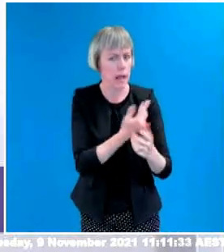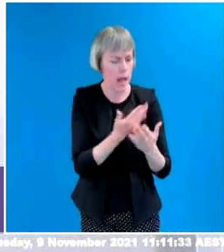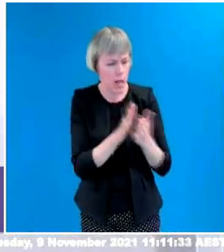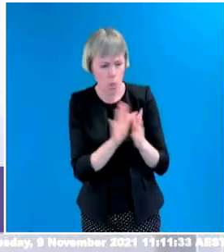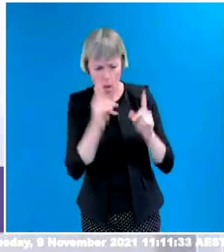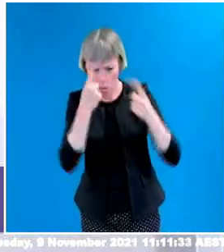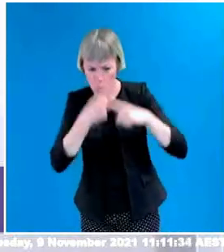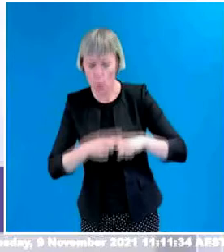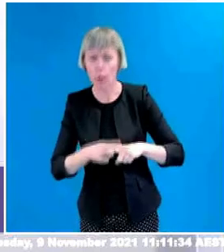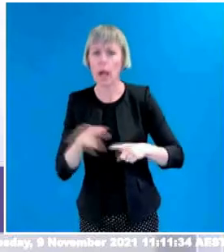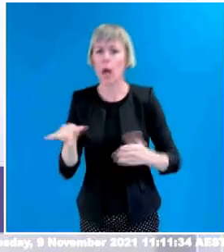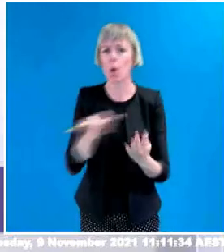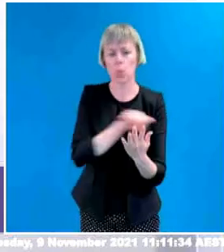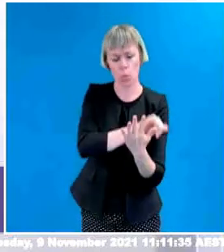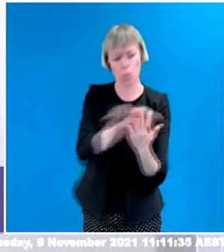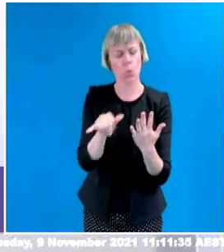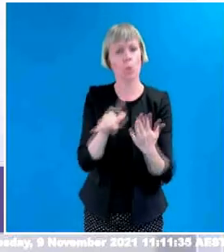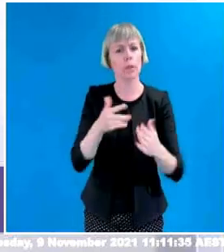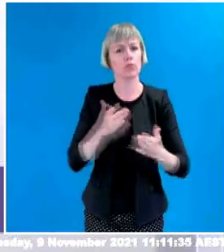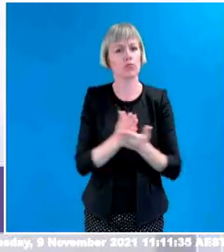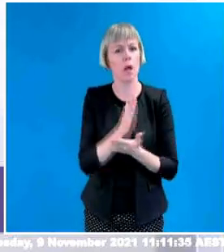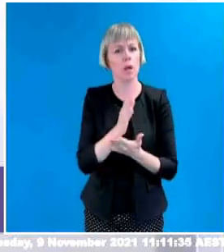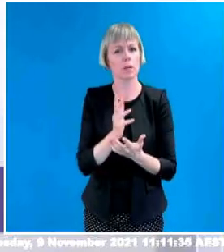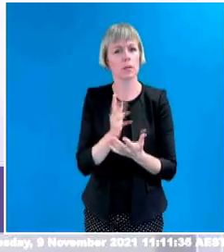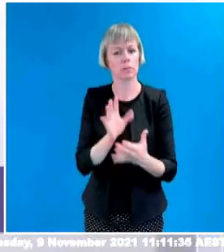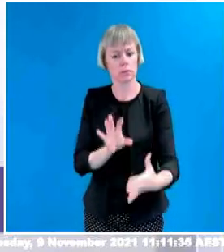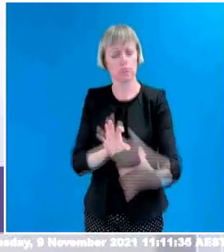relevant, and then introduce those concepts.